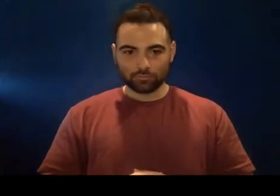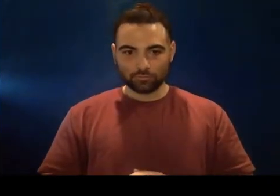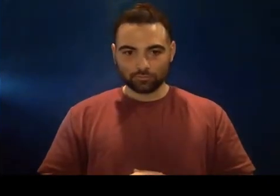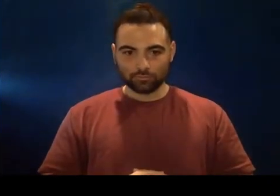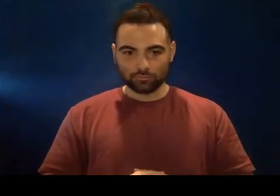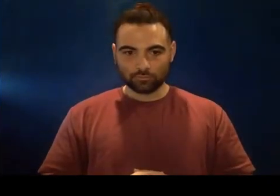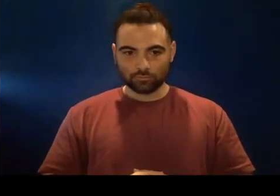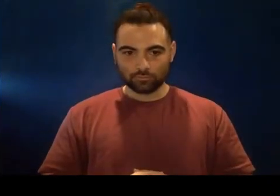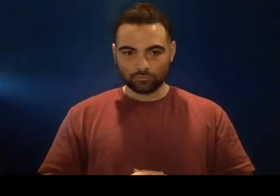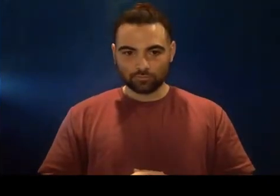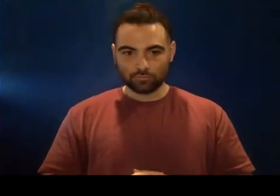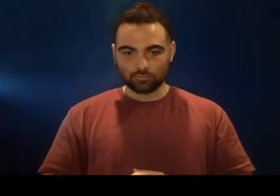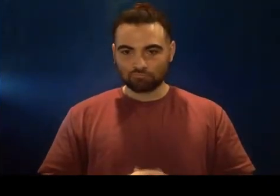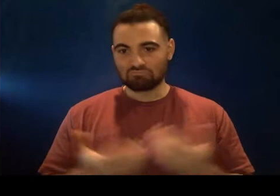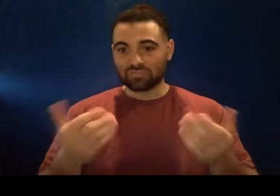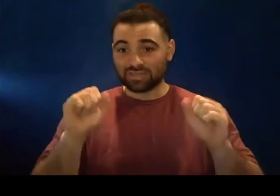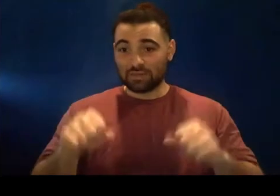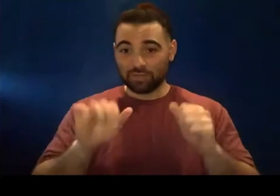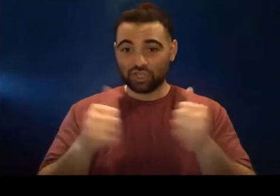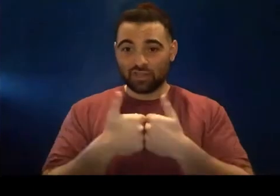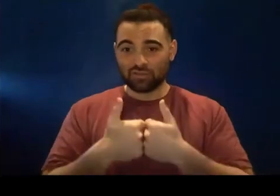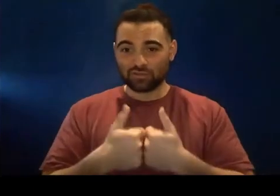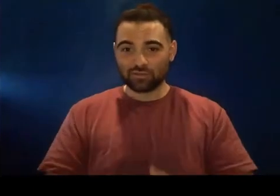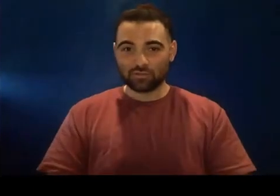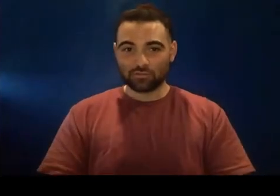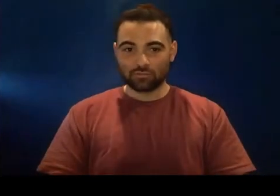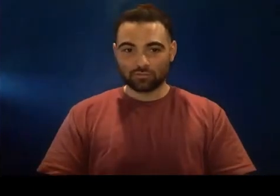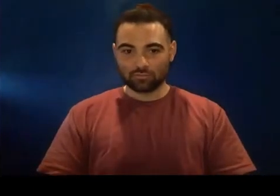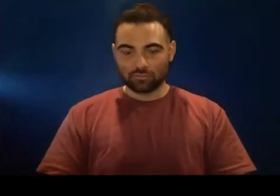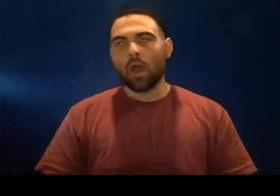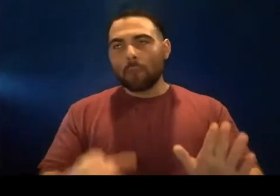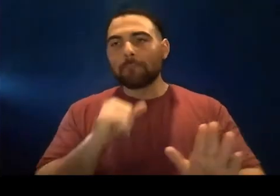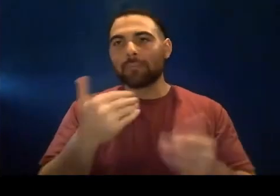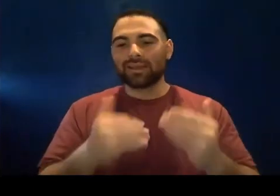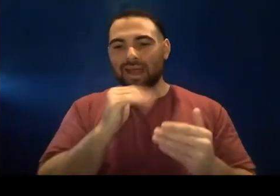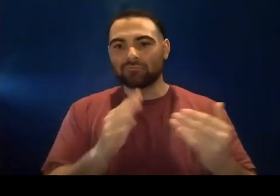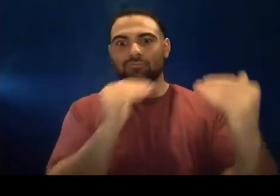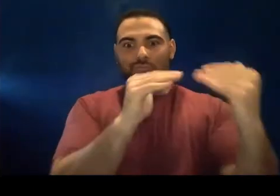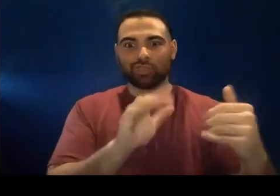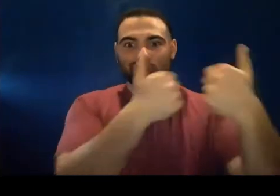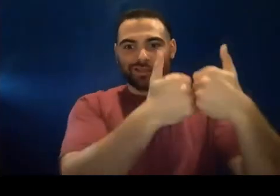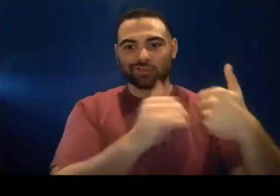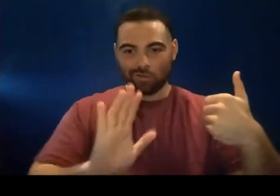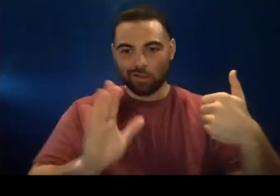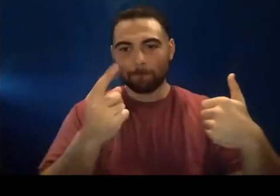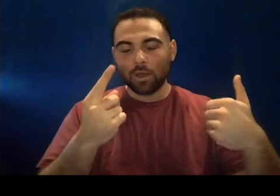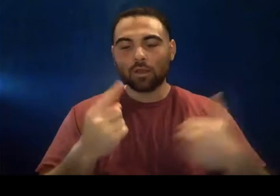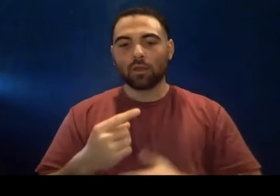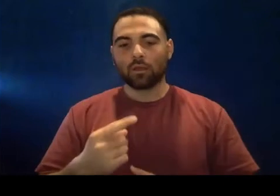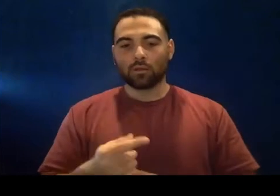it can be just as challenging, maybe not just as challenging, but like you experience the challenges